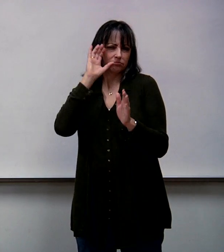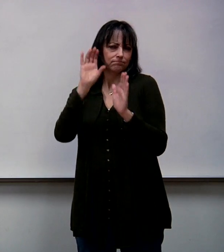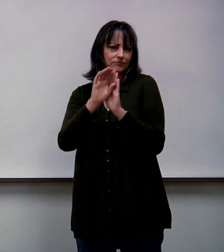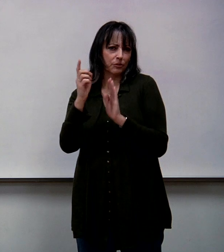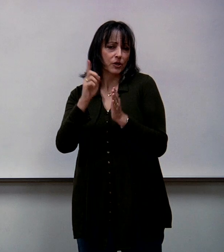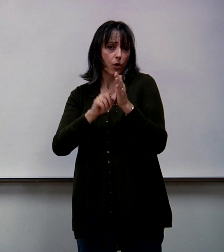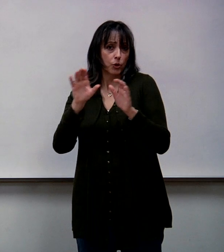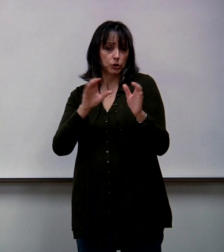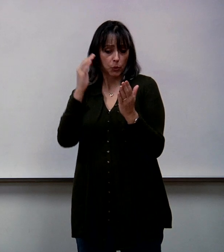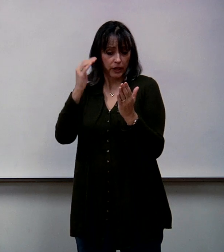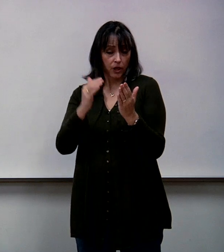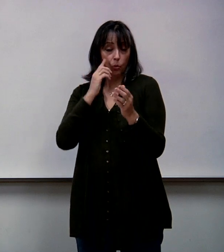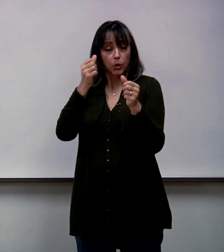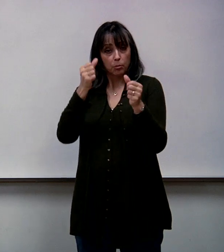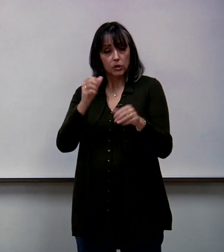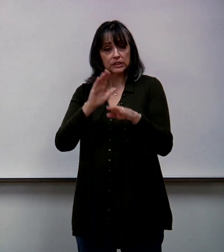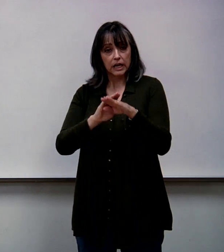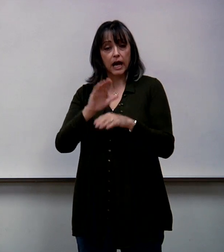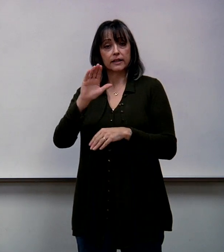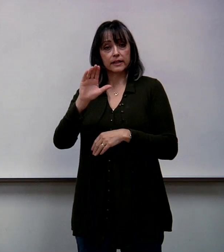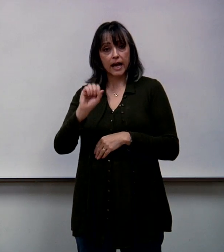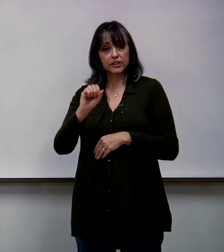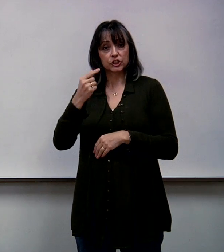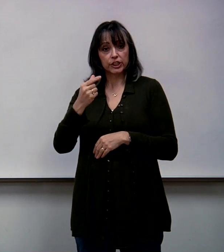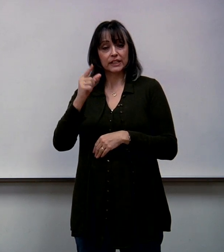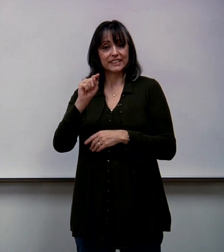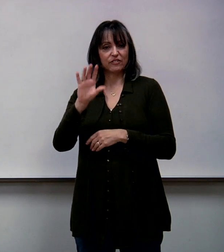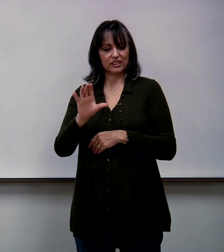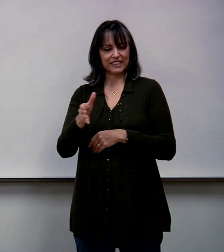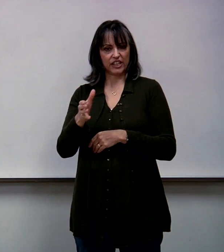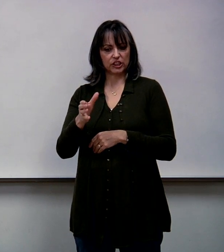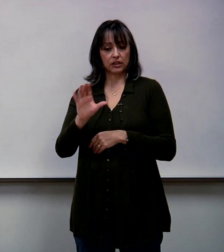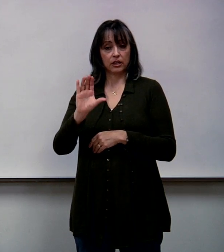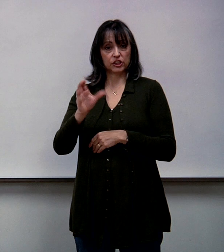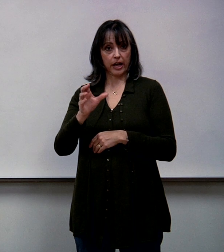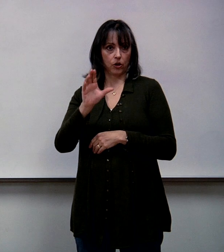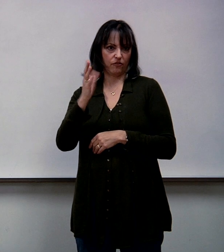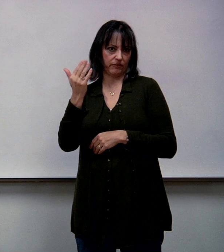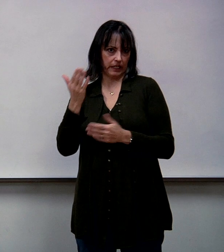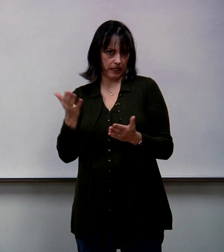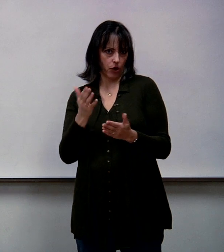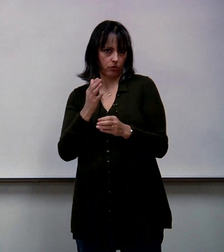online and on the SG TV station, channel 15 on campus.